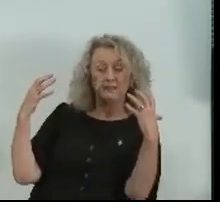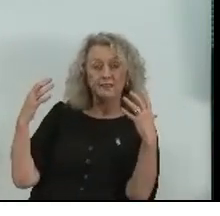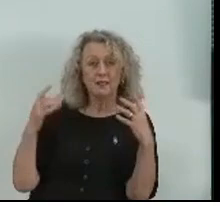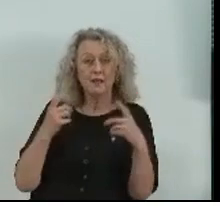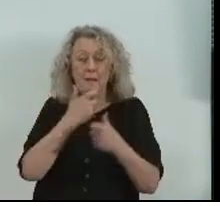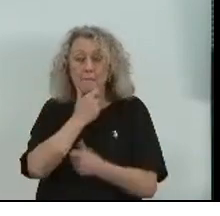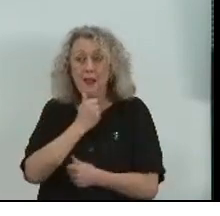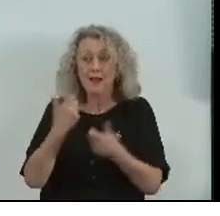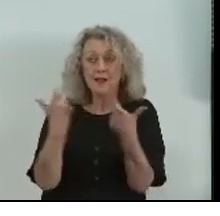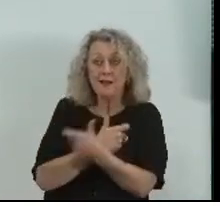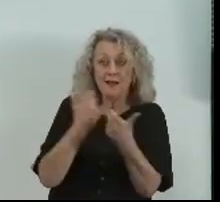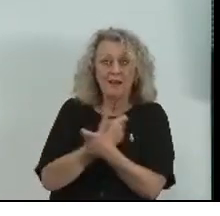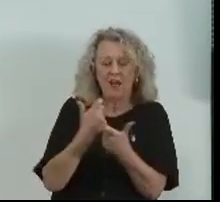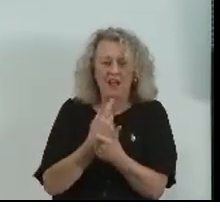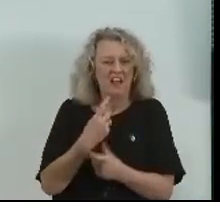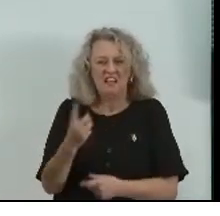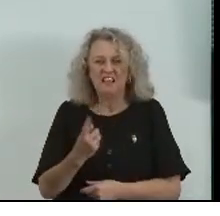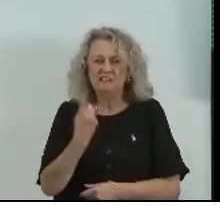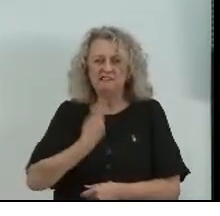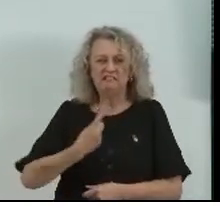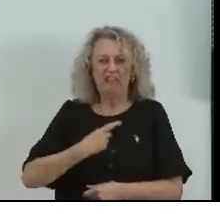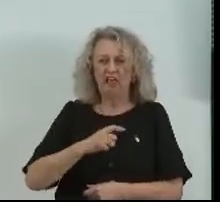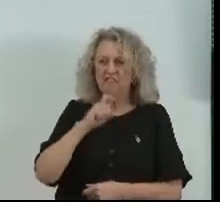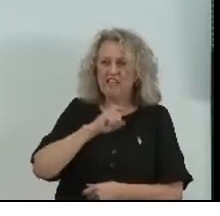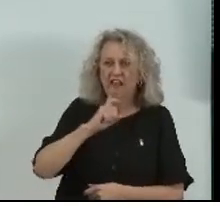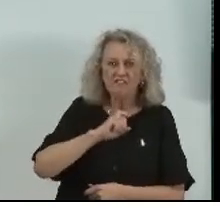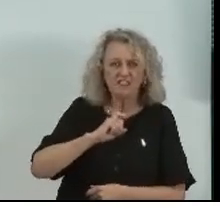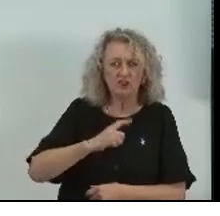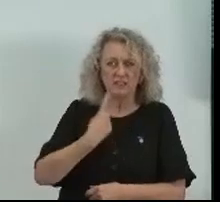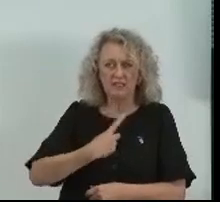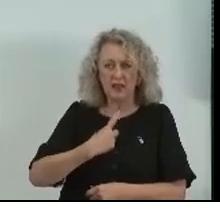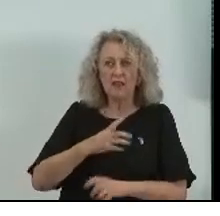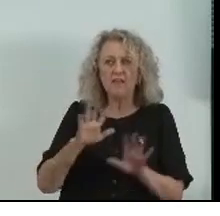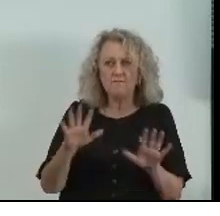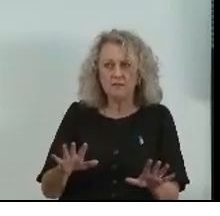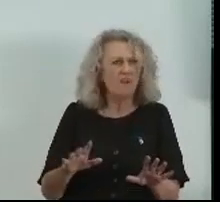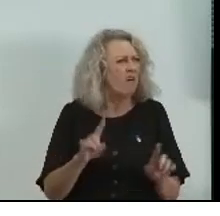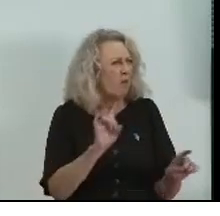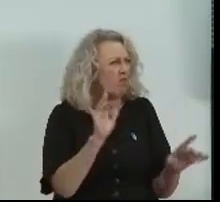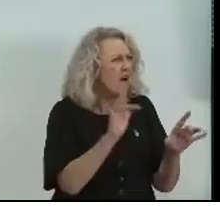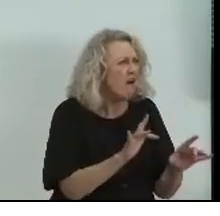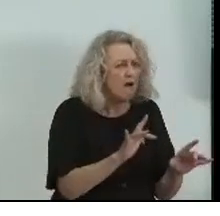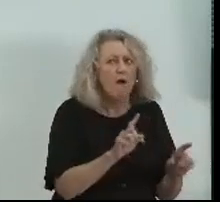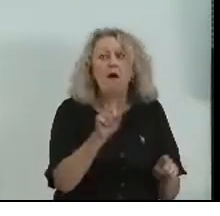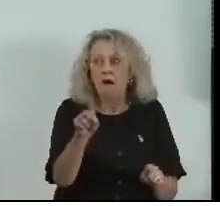It's totally self centred. What the Aaron hits the ceiling,